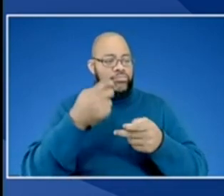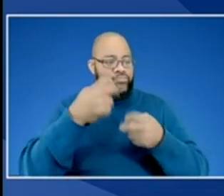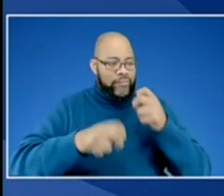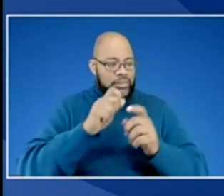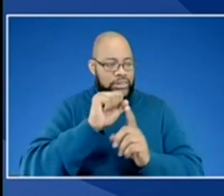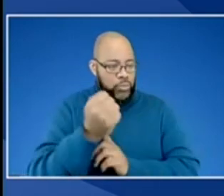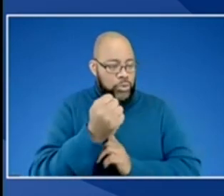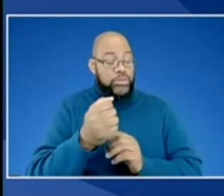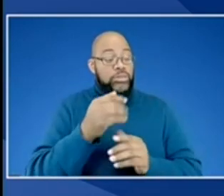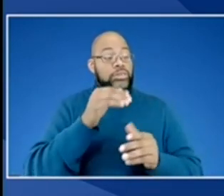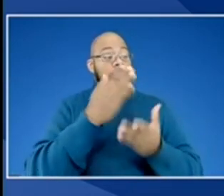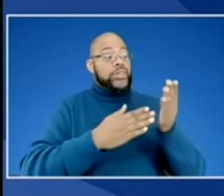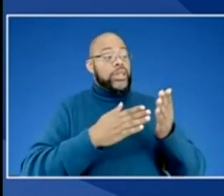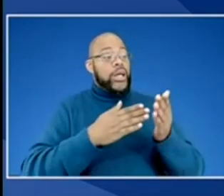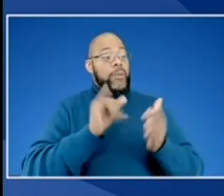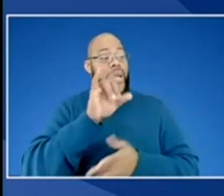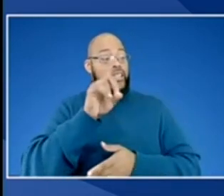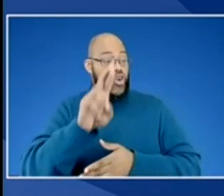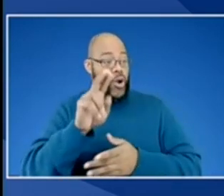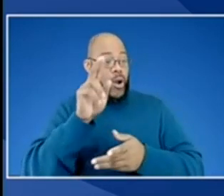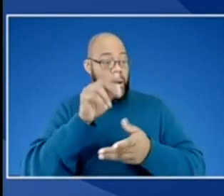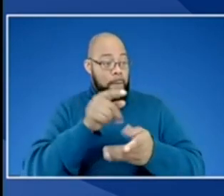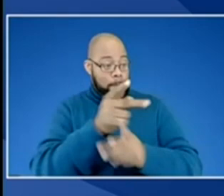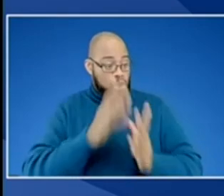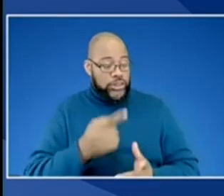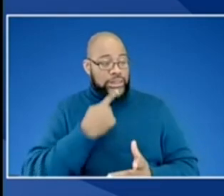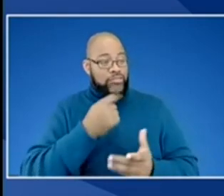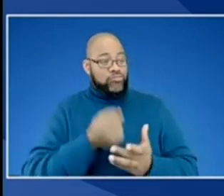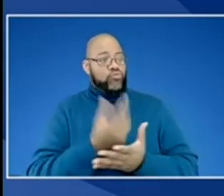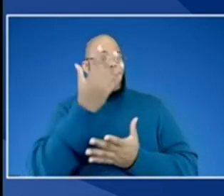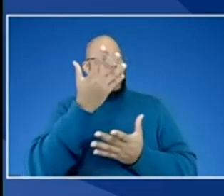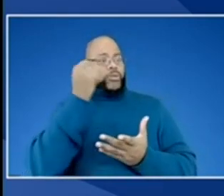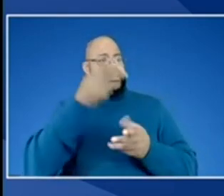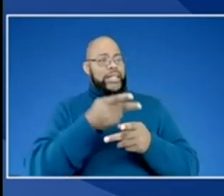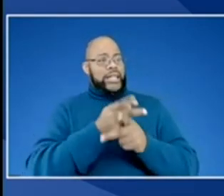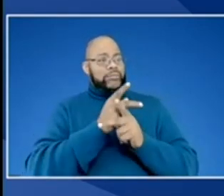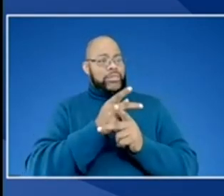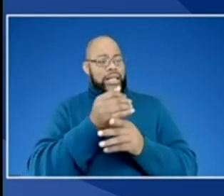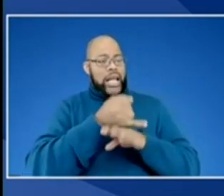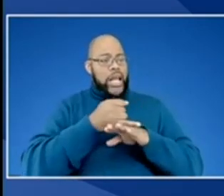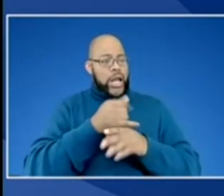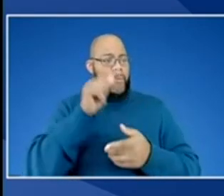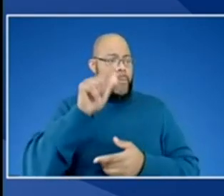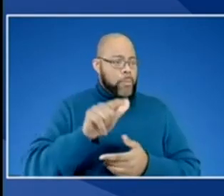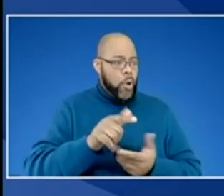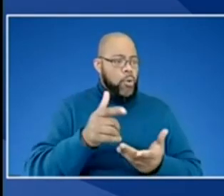Income Driven Repayment Plans see their balances grow because their incomes are low, their balances are high, or both.